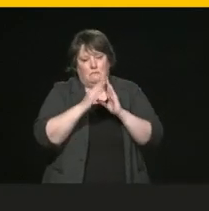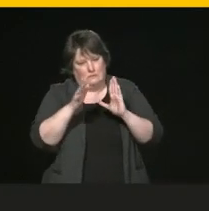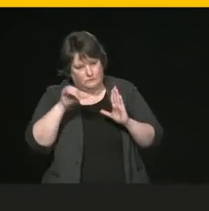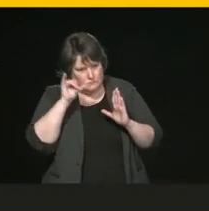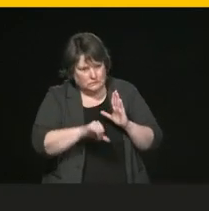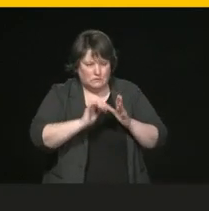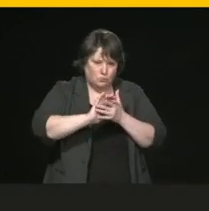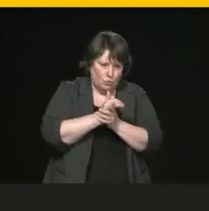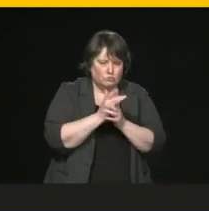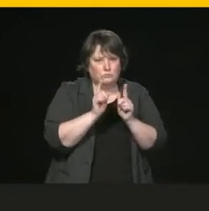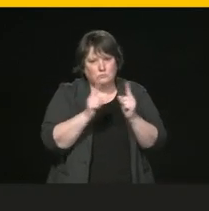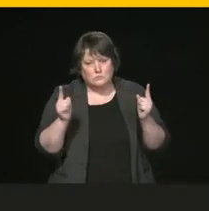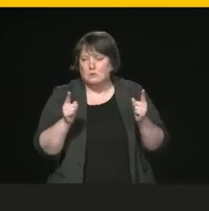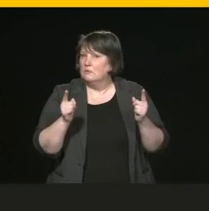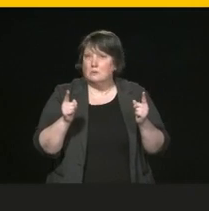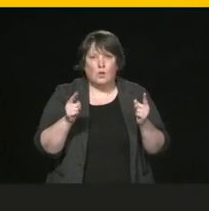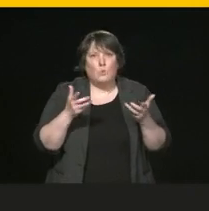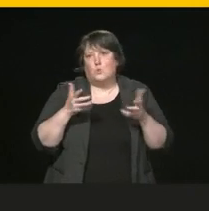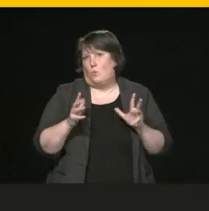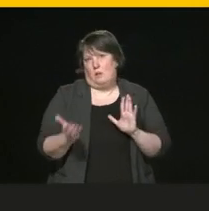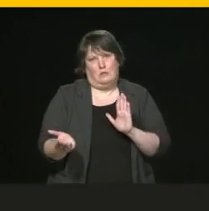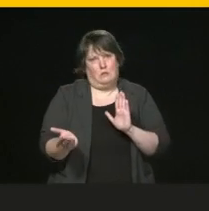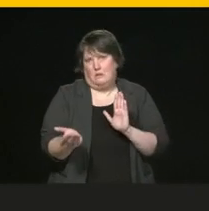THE LAST FEW WEEKS WILL HAVE BEEN FOR NOTHING AND WE HAVE TO